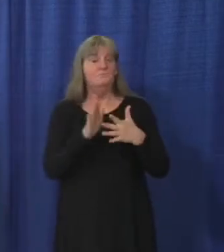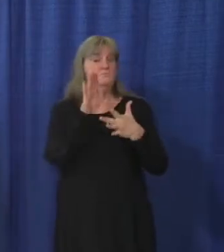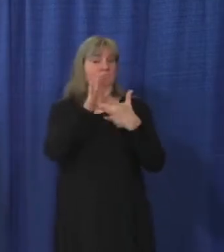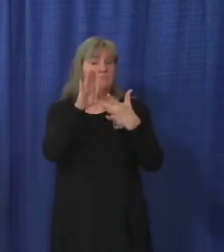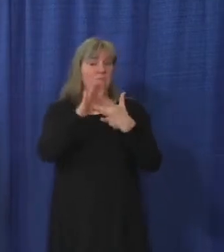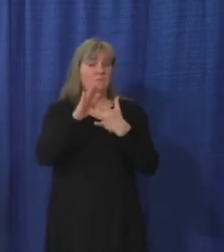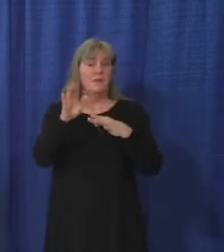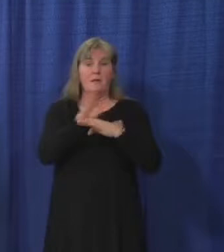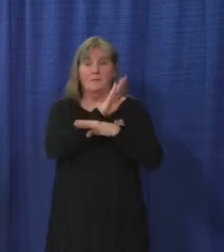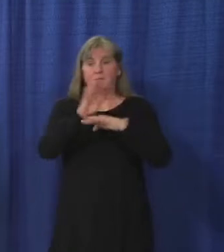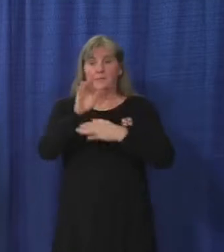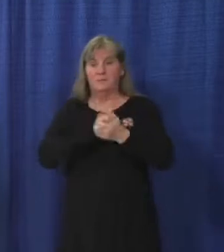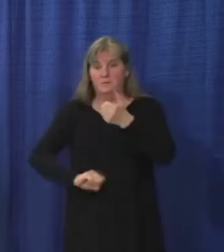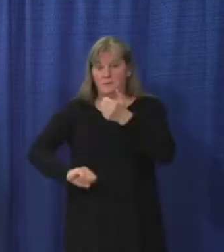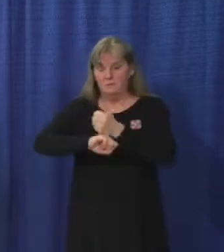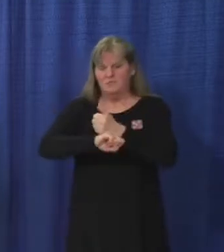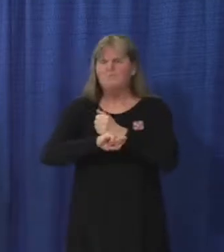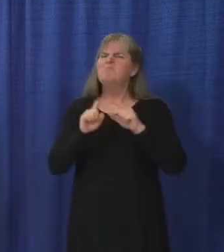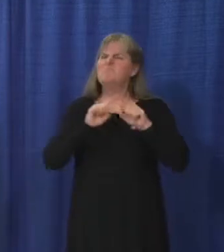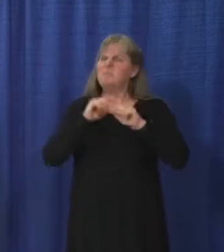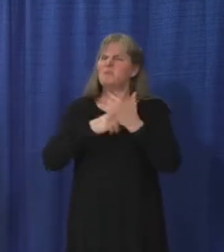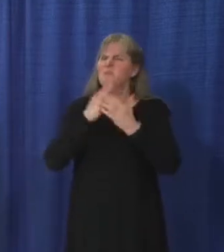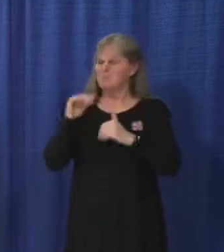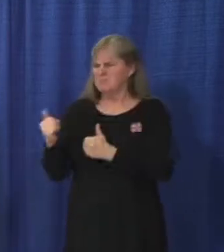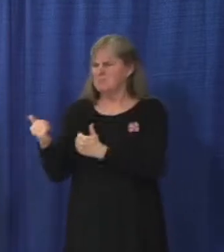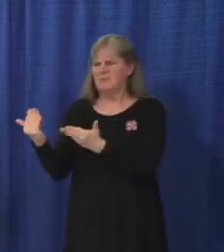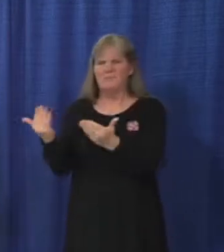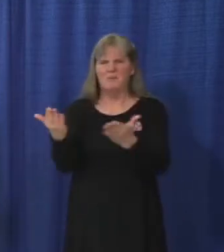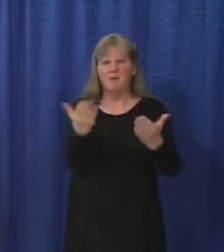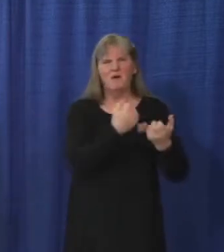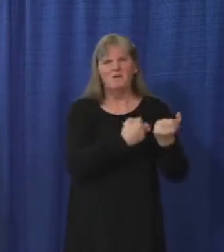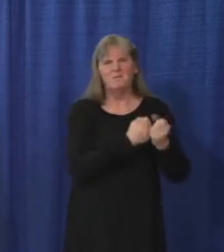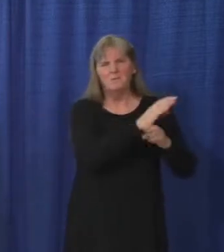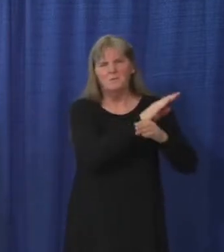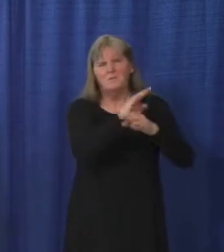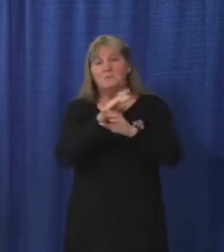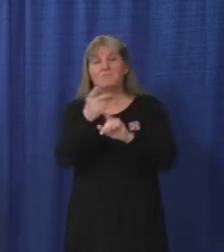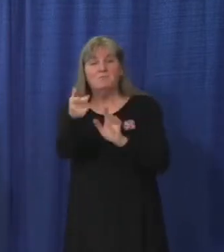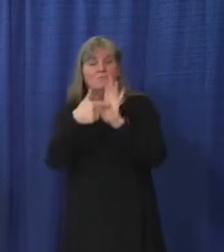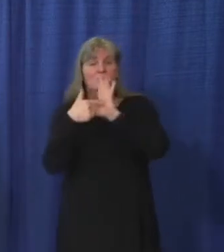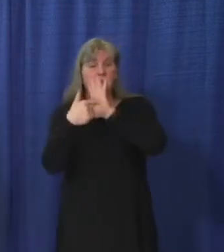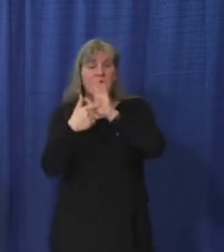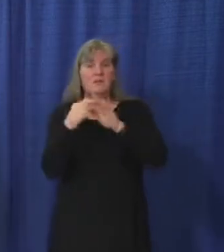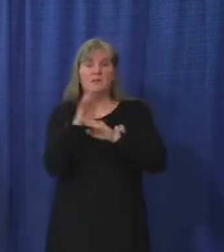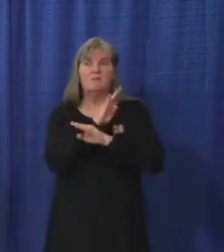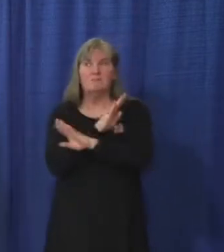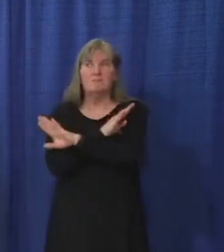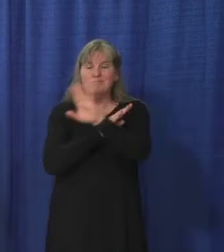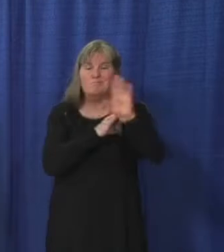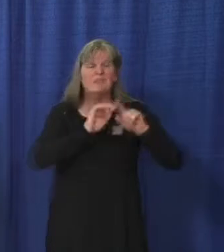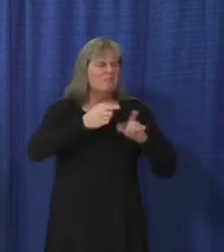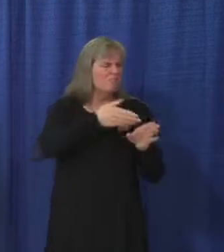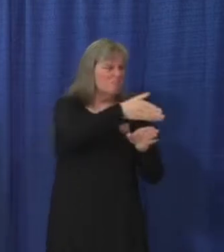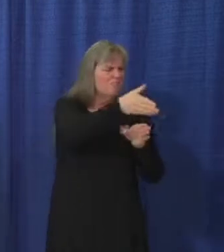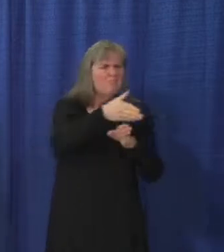support local businesses. As an example, businesses across many sectors that are still facing hardship can continue to